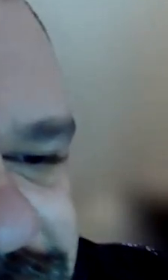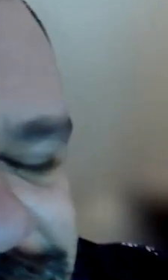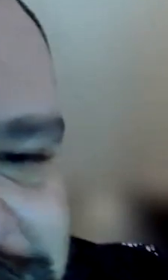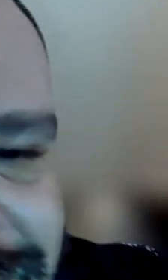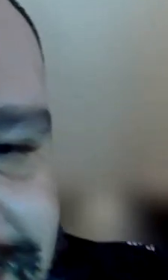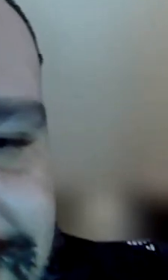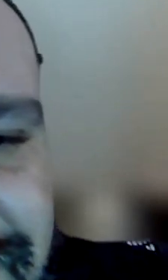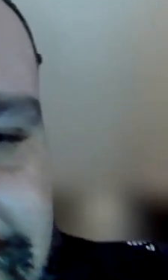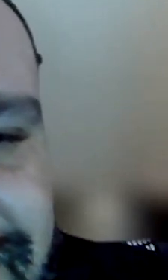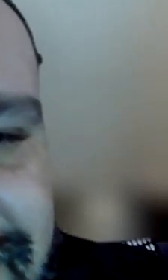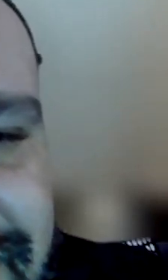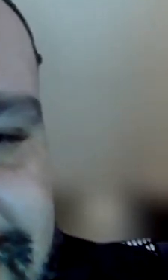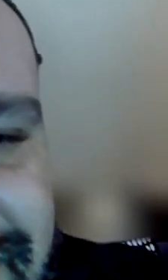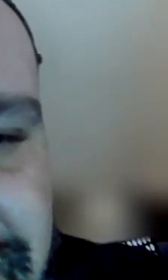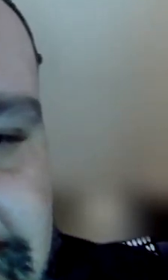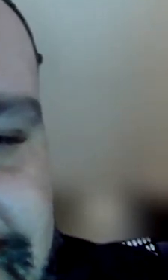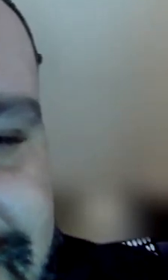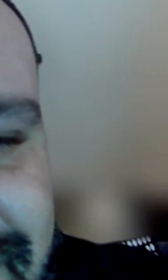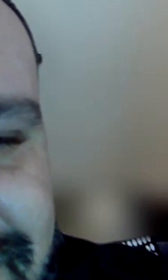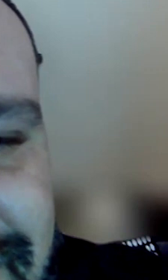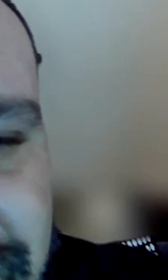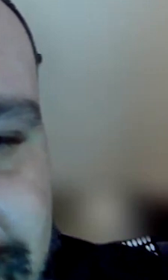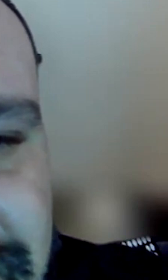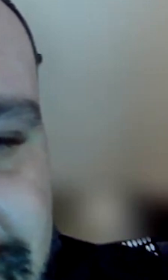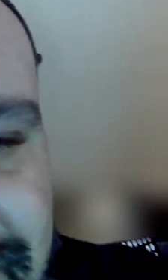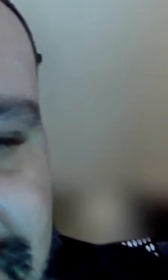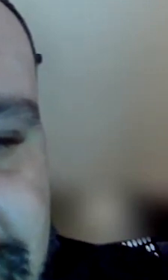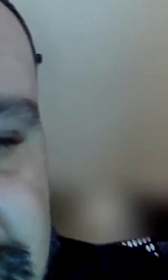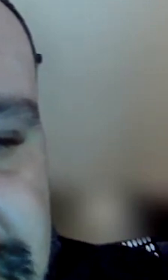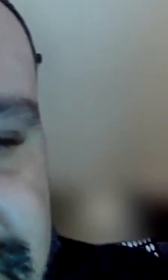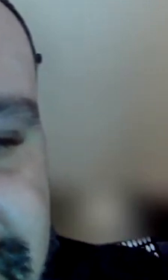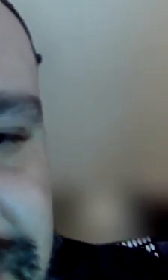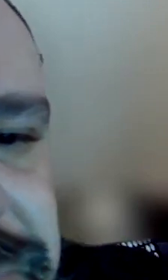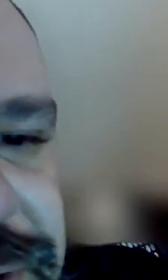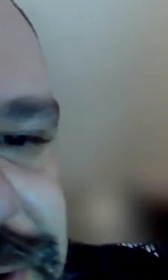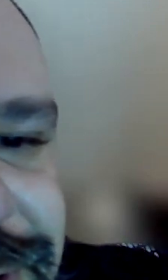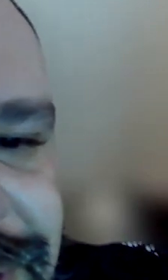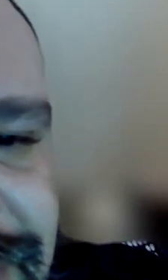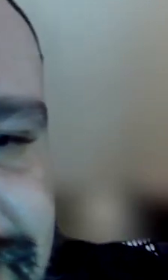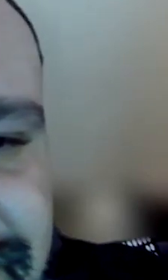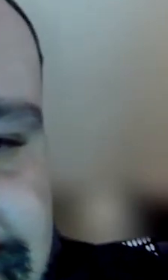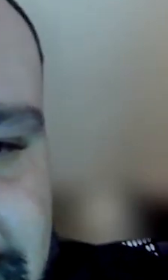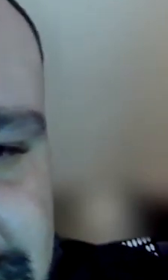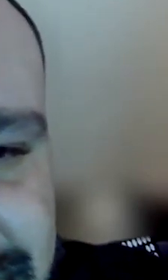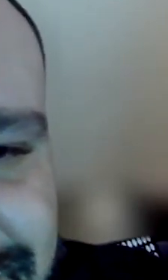throughout my 40 some odd years. I am a white man with a dark